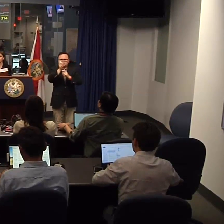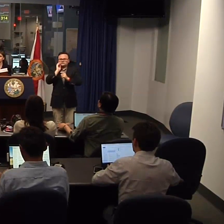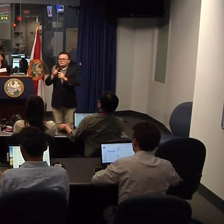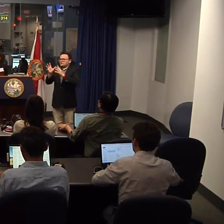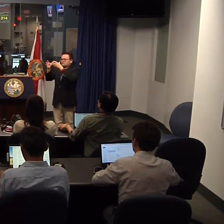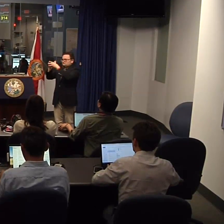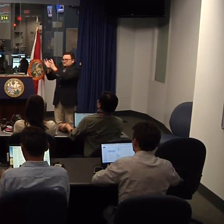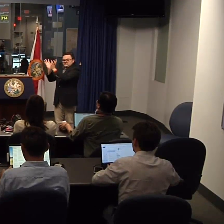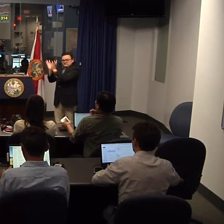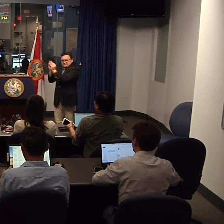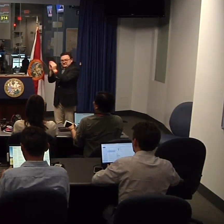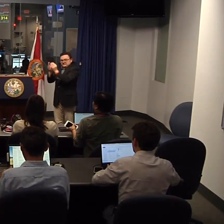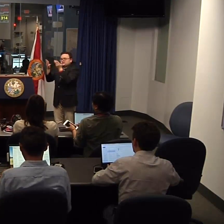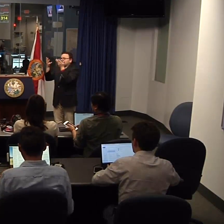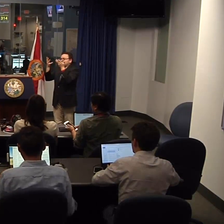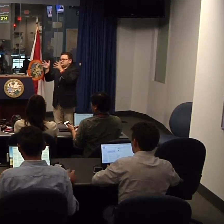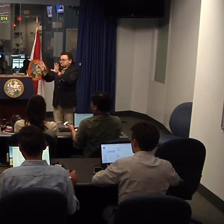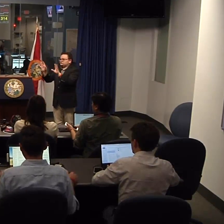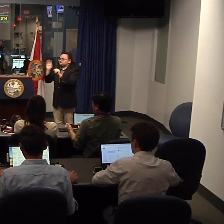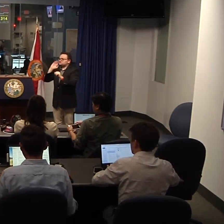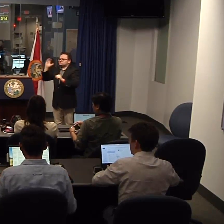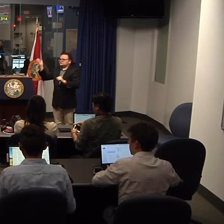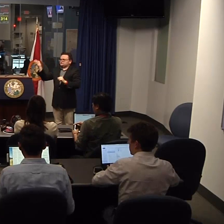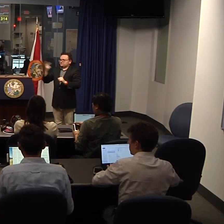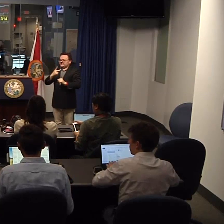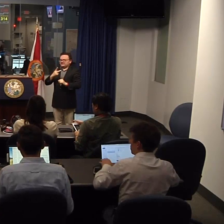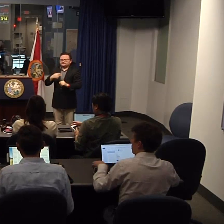SYSTEMS, SENDIT TO THEM AND LET THEM DO MORE OF THE TESTING BUT